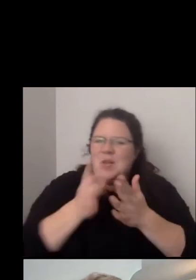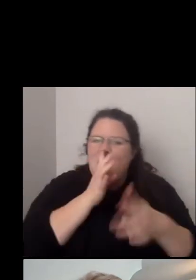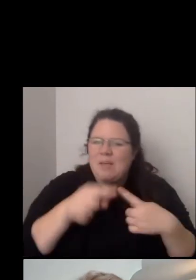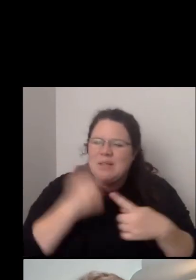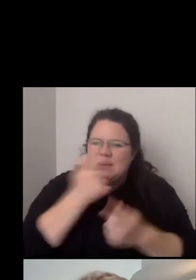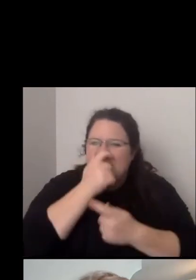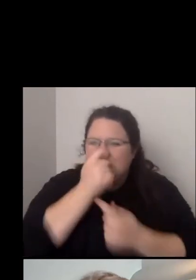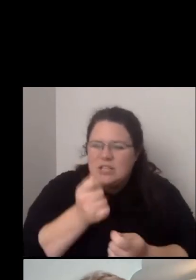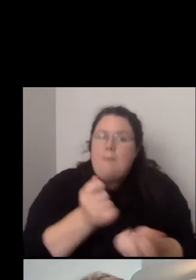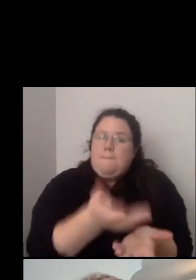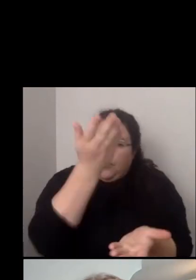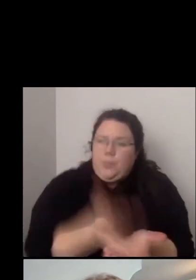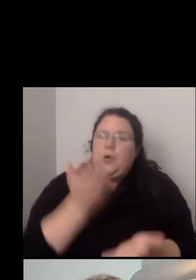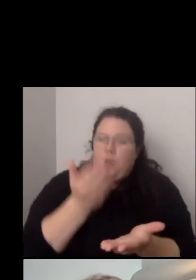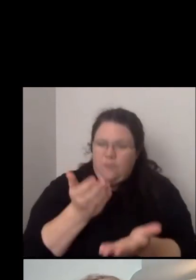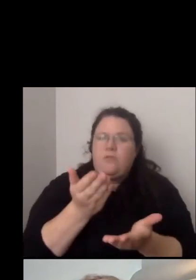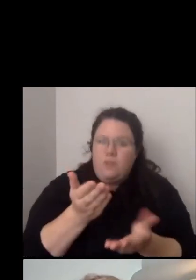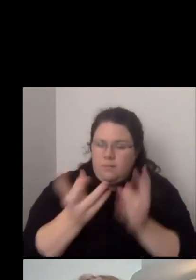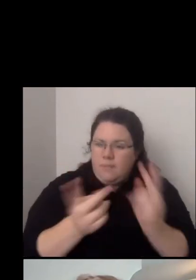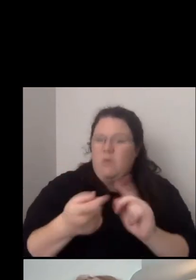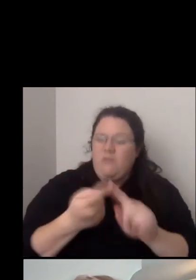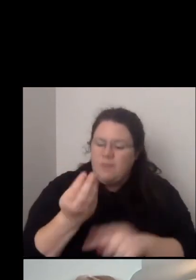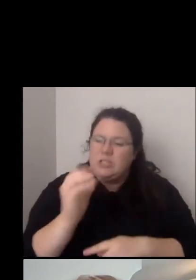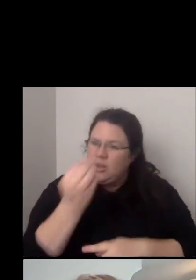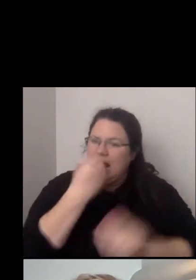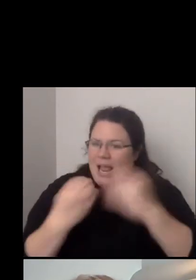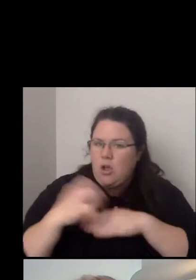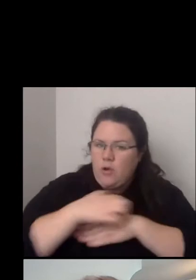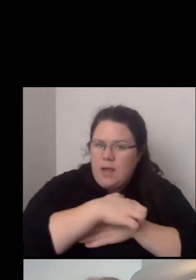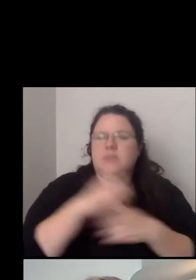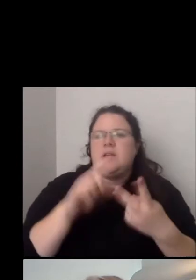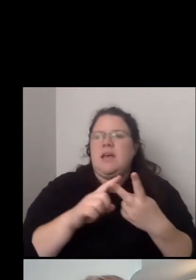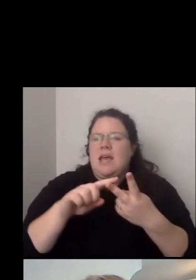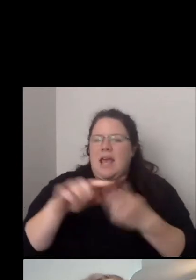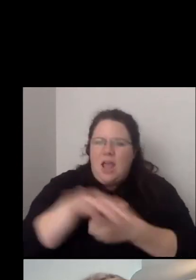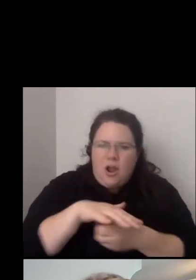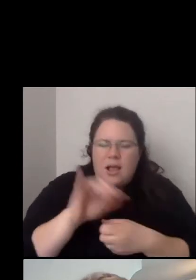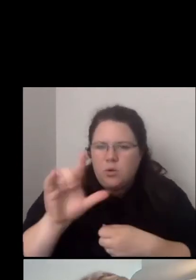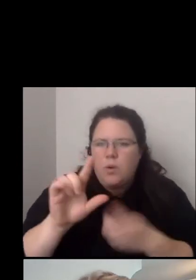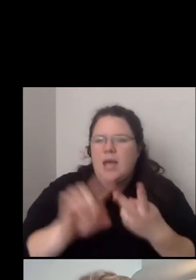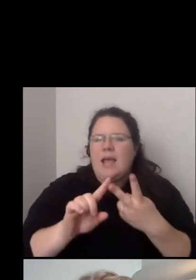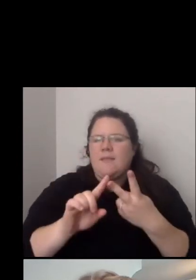Evidence for Indigenous grape consumption in -- right here in Missouri, Illinois, and a little bit of the greater southeast.